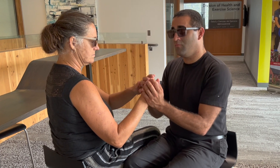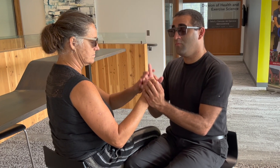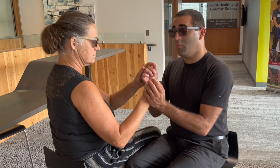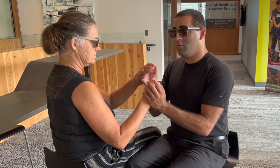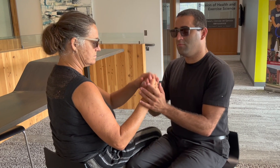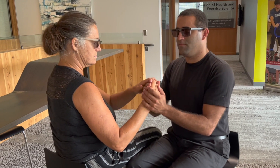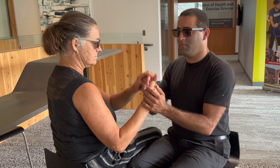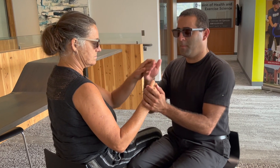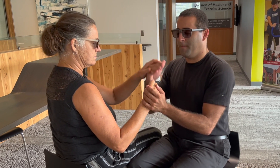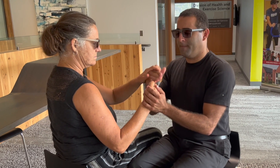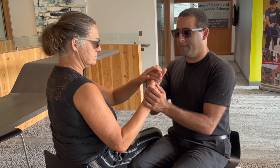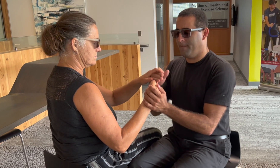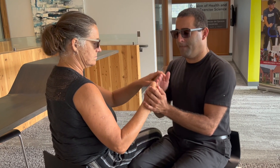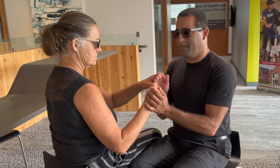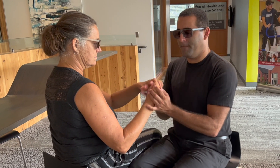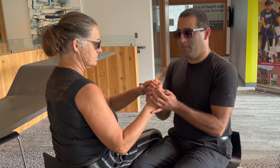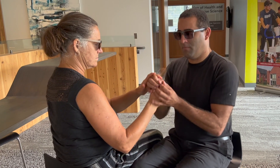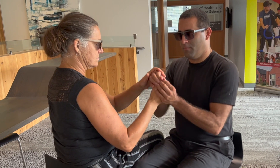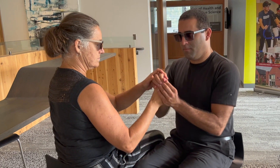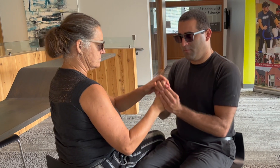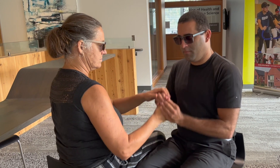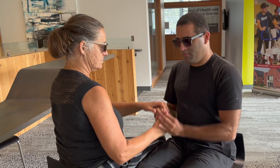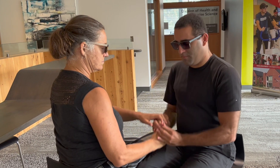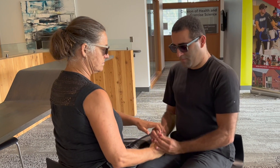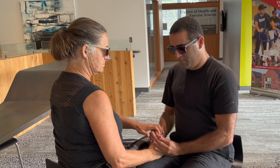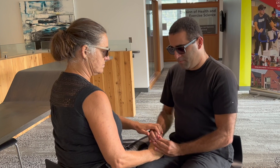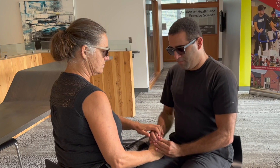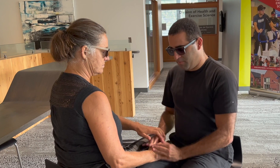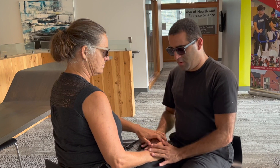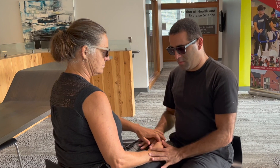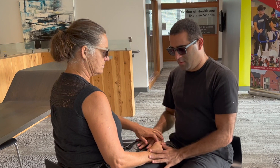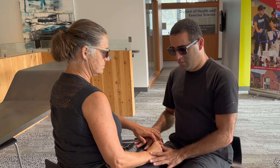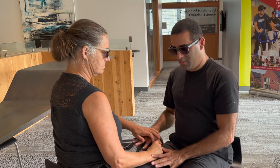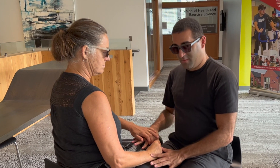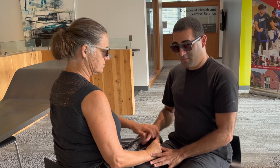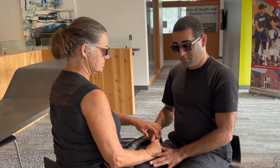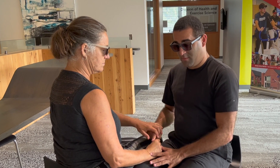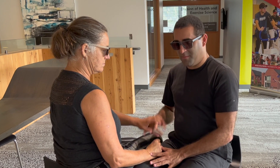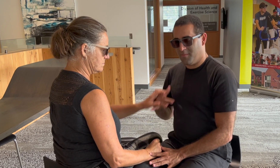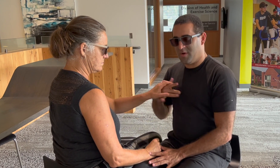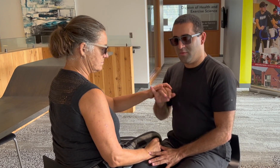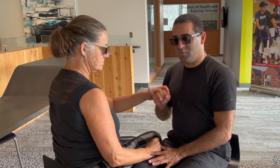This represents a tomato. I then show how I dice it up and it releases juices.